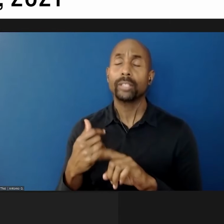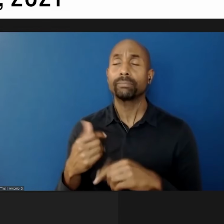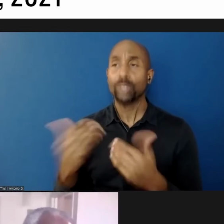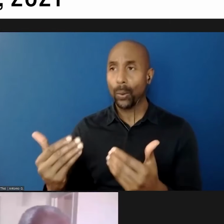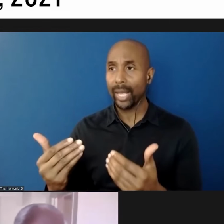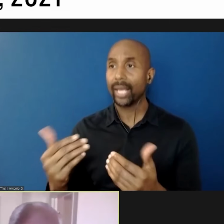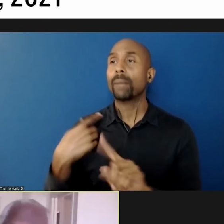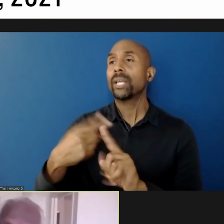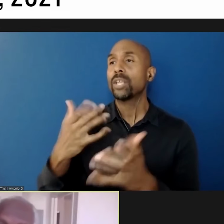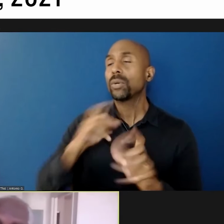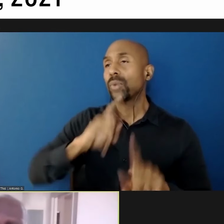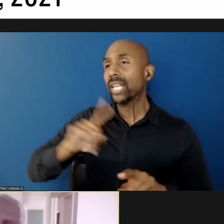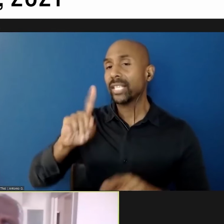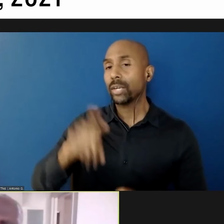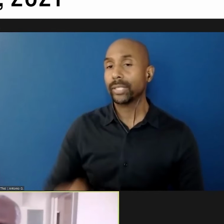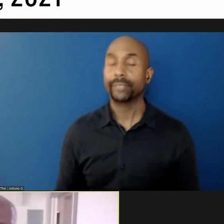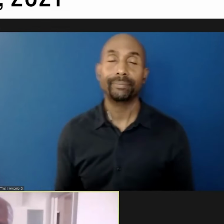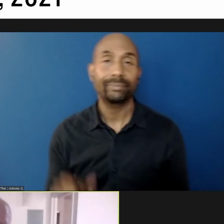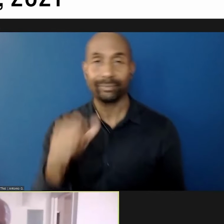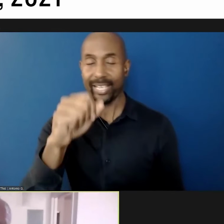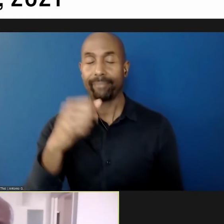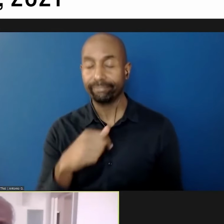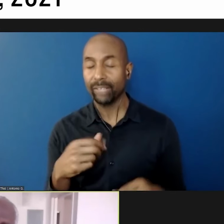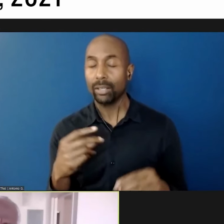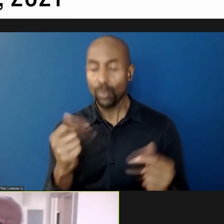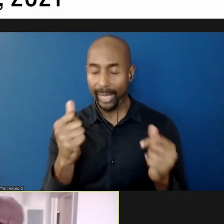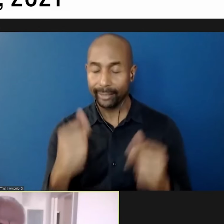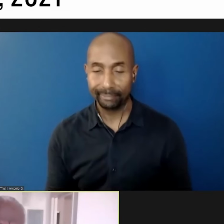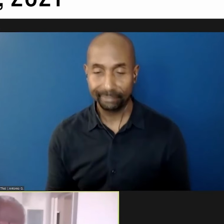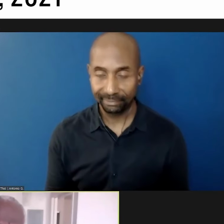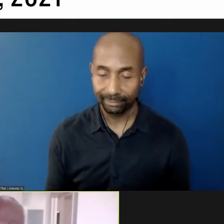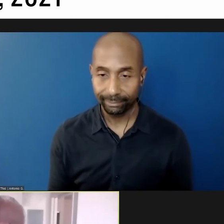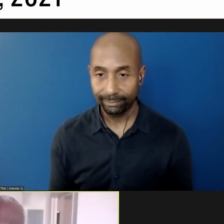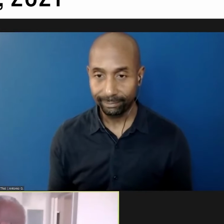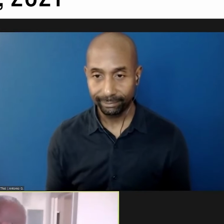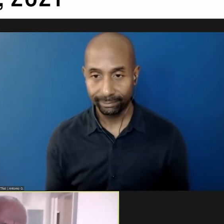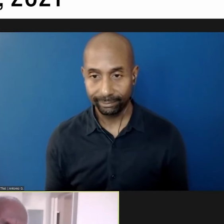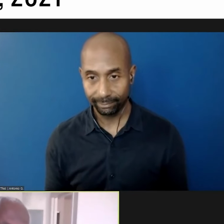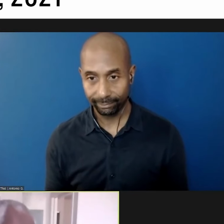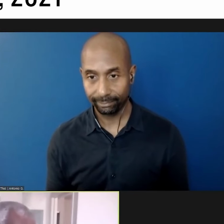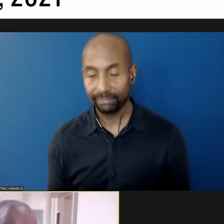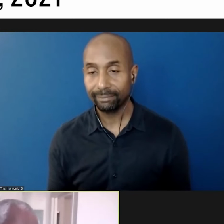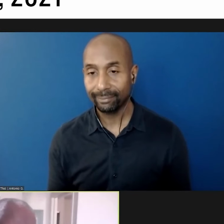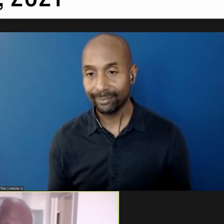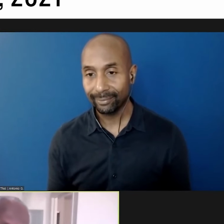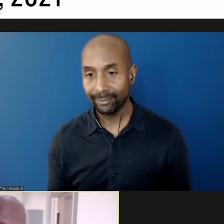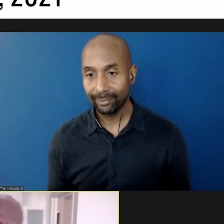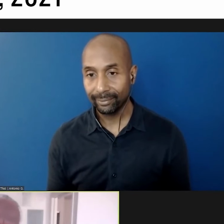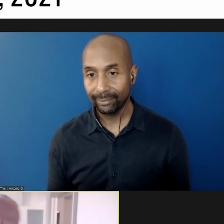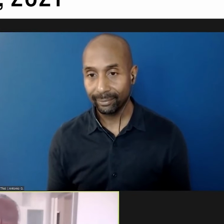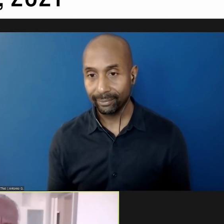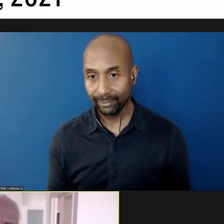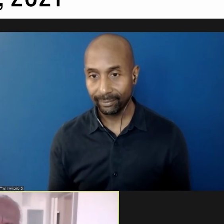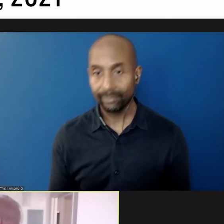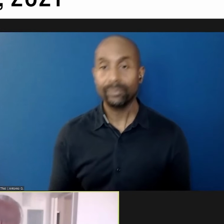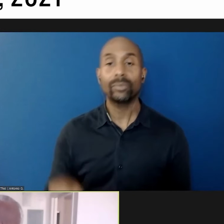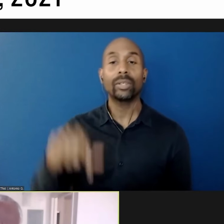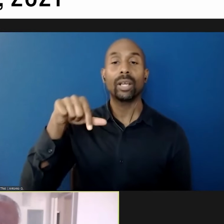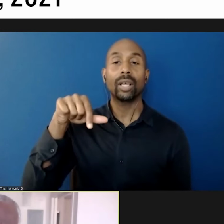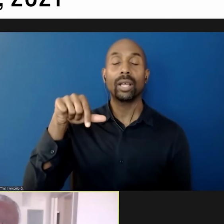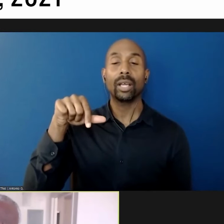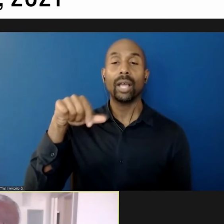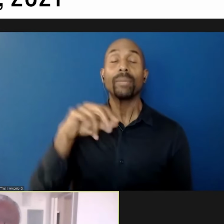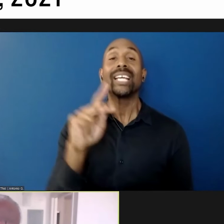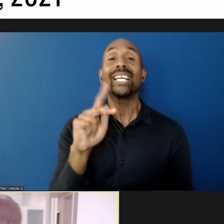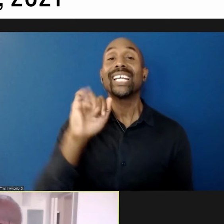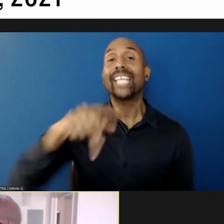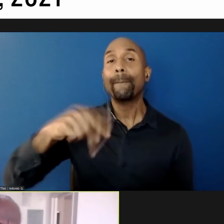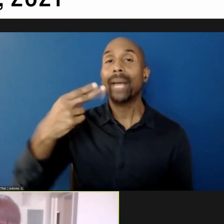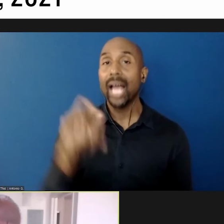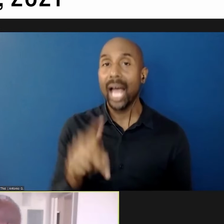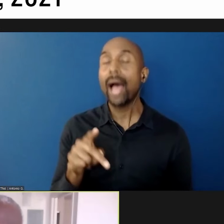Yeah, I'll make it quick. I'll talk about what Krip Hop is doing. What